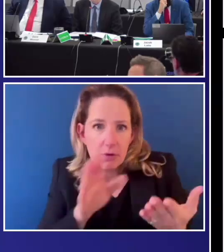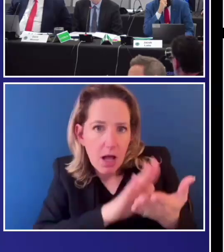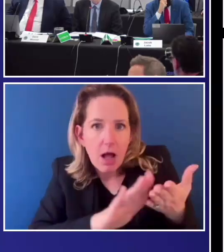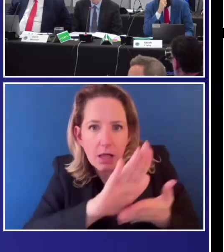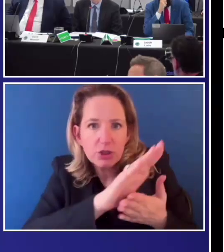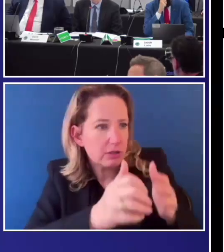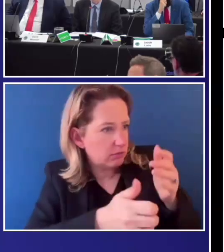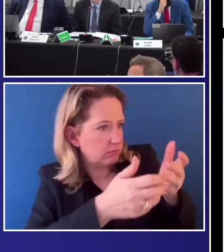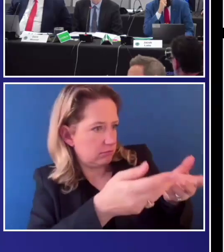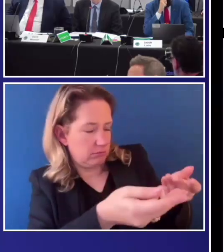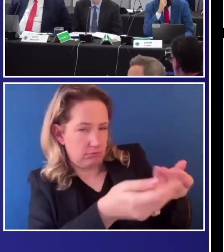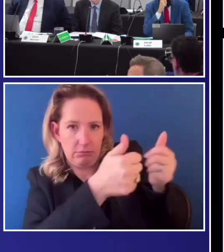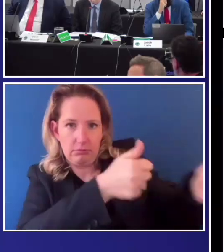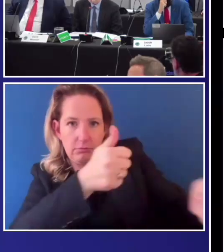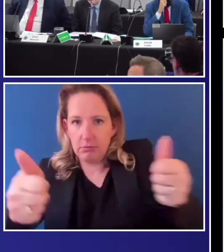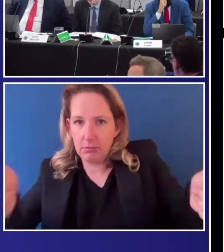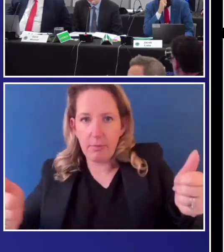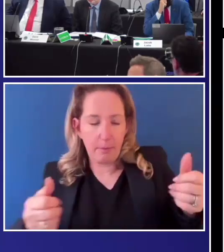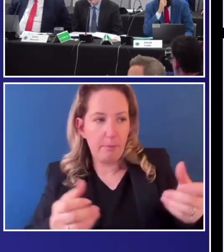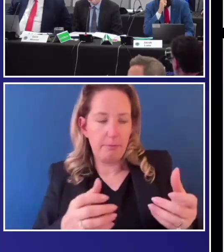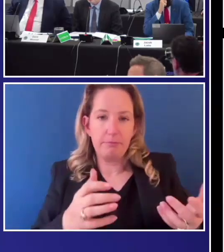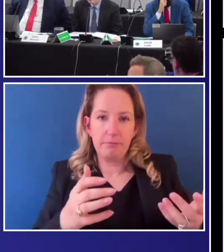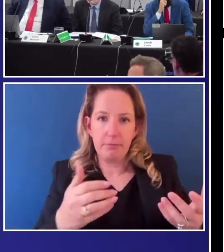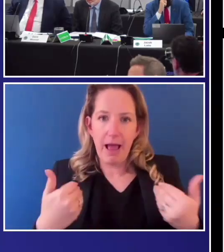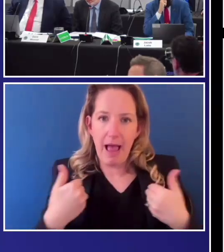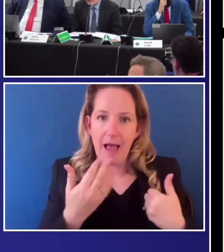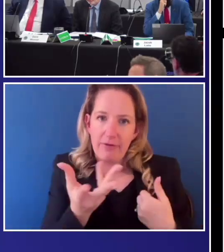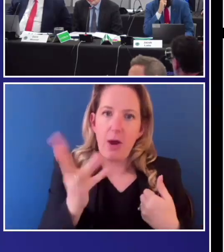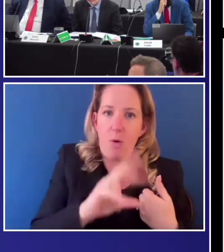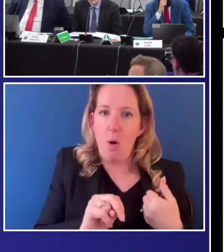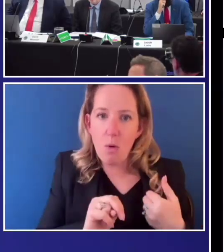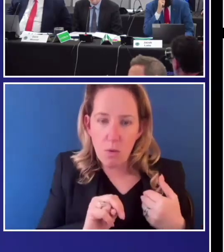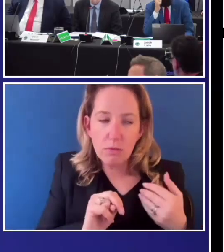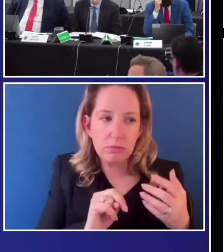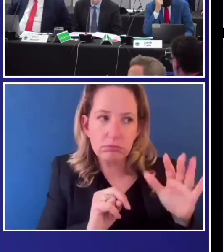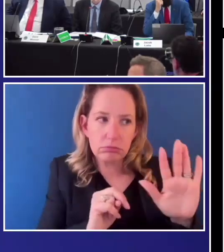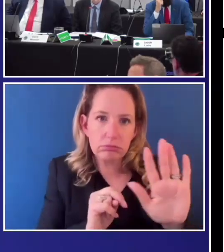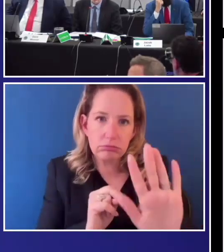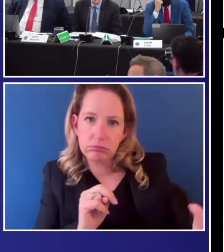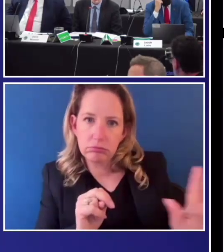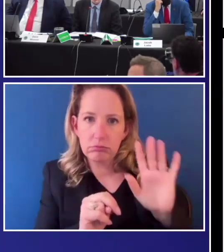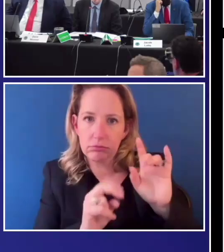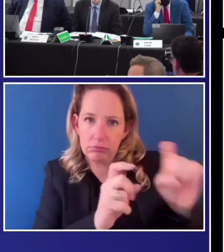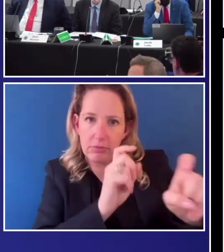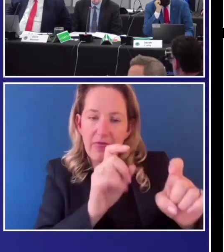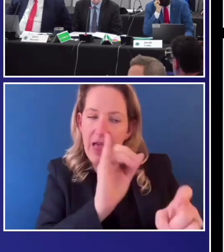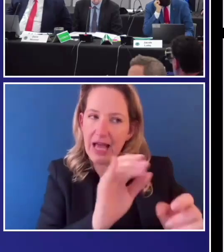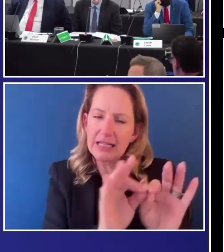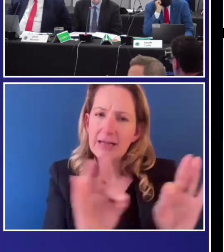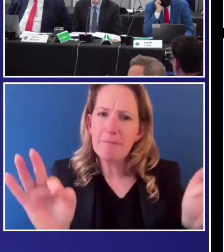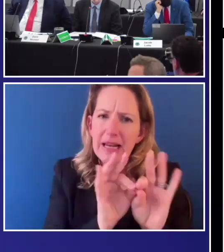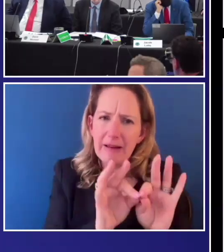meaningful number, both for the public, policymakers, and for students. So we just want to make sure that we're